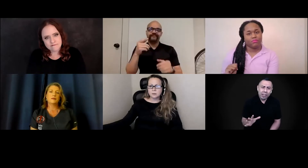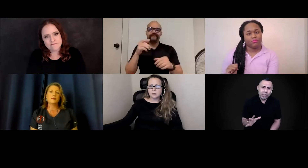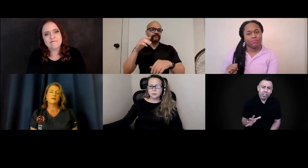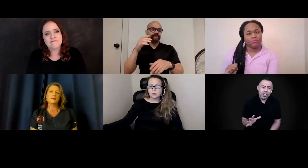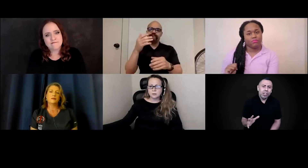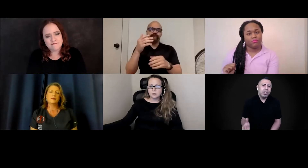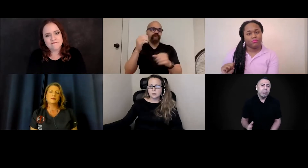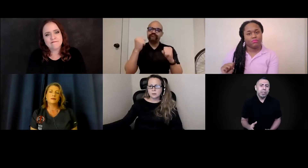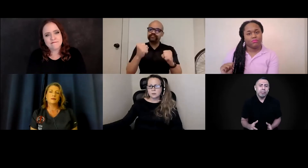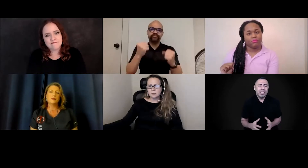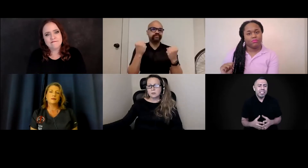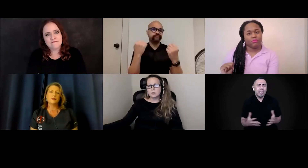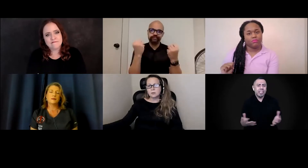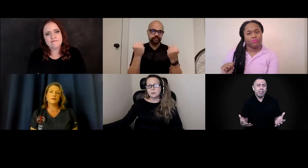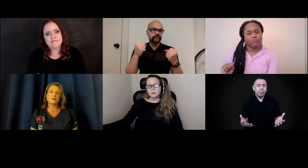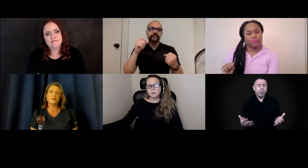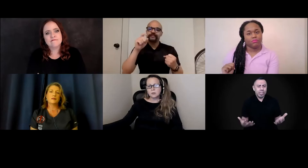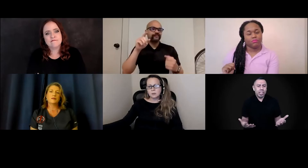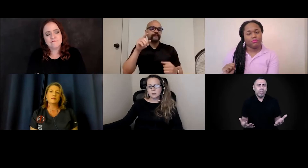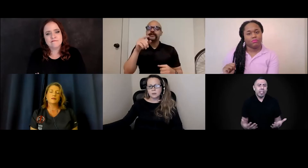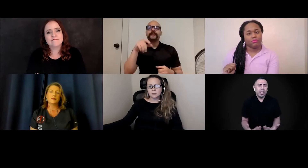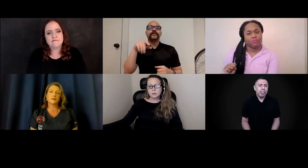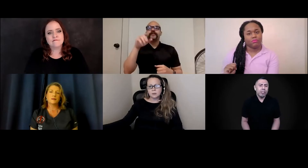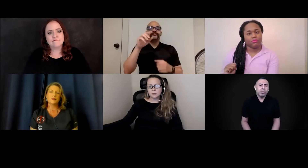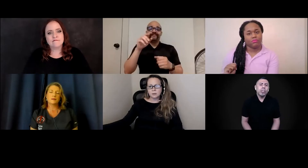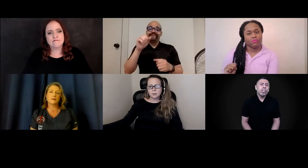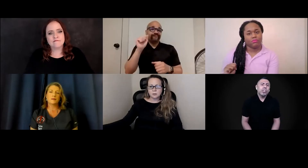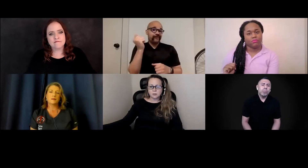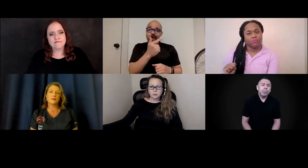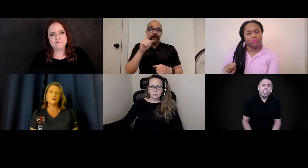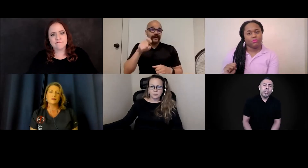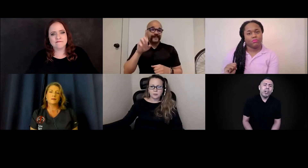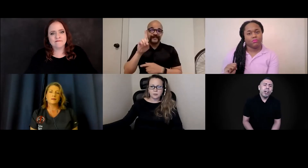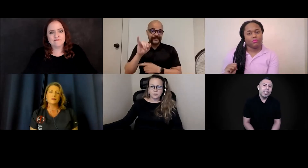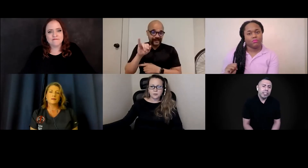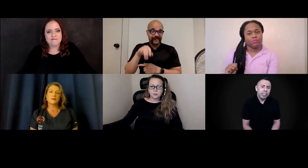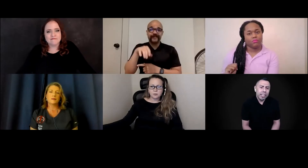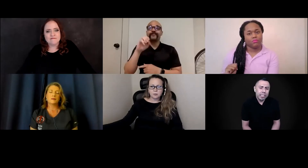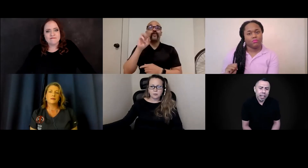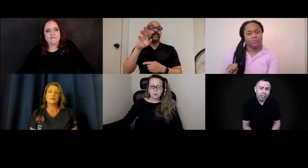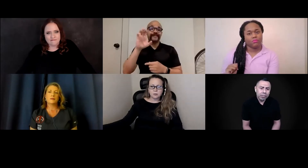limited language, but instantly you can tell that they are much more iconic in their signing